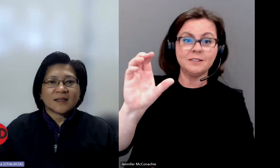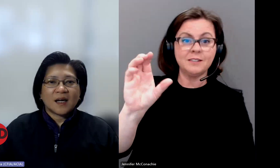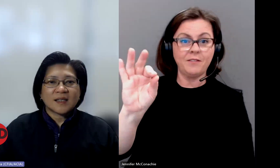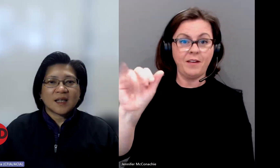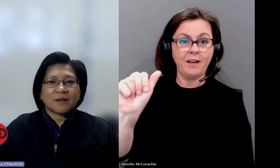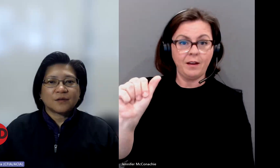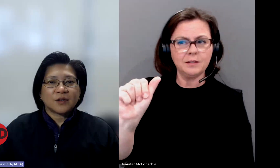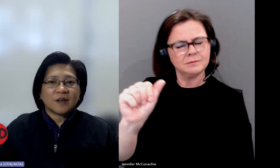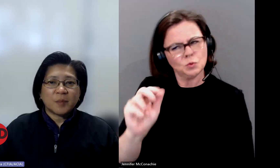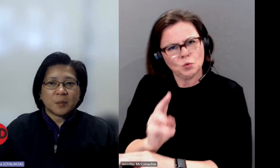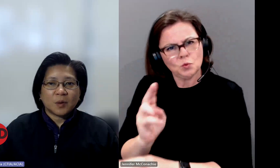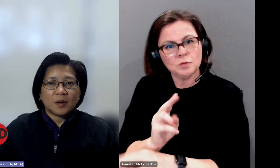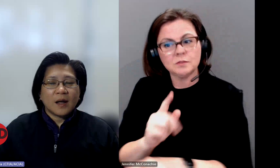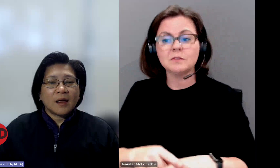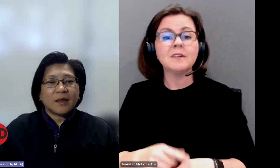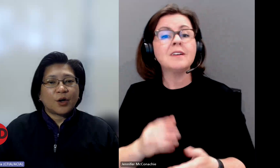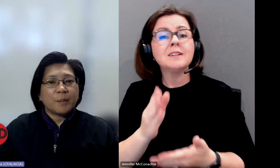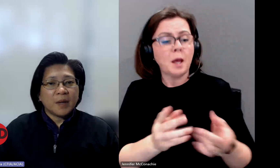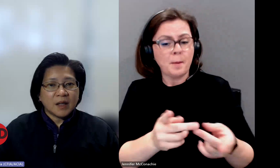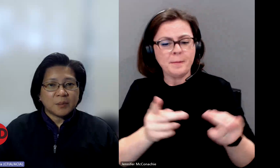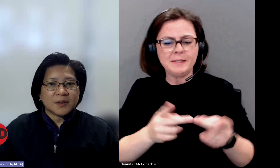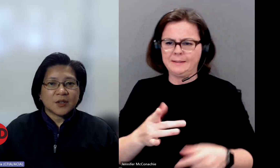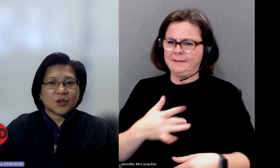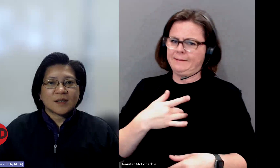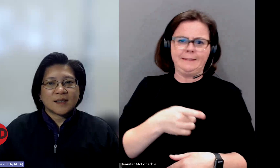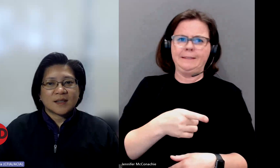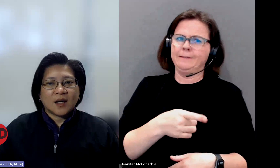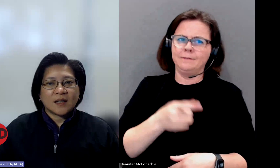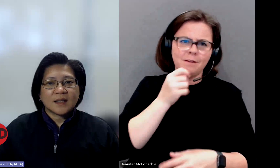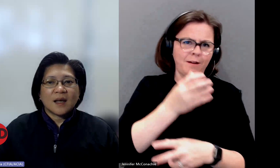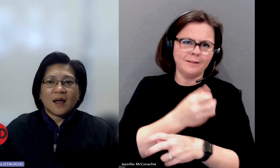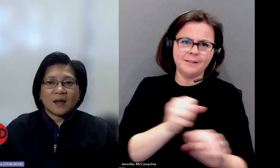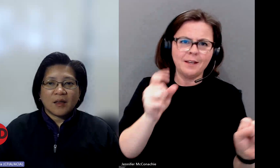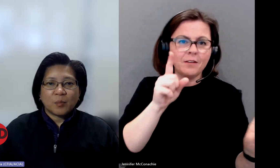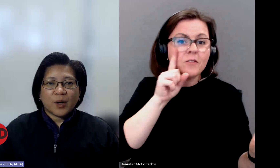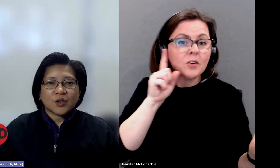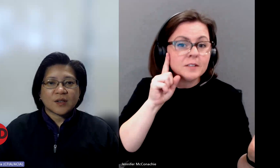While some positions may be identified as unsafe for Deaf people,